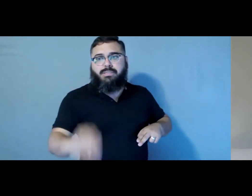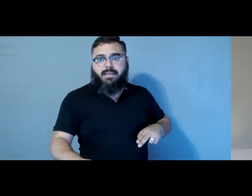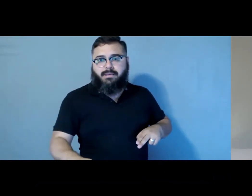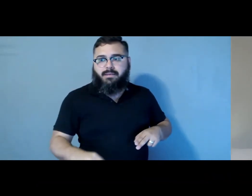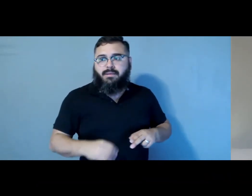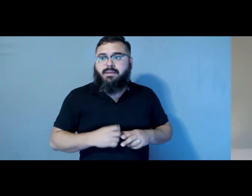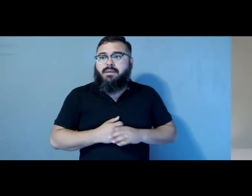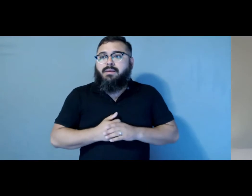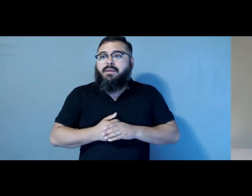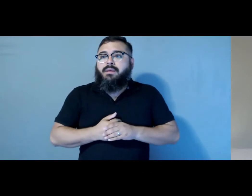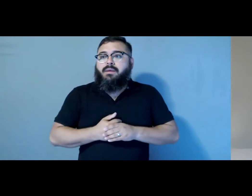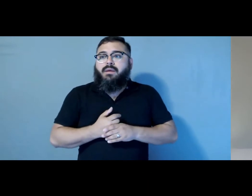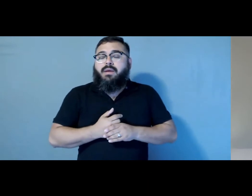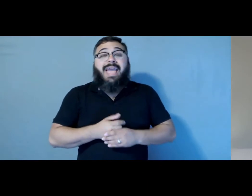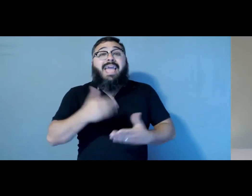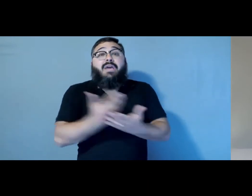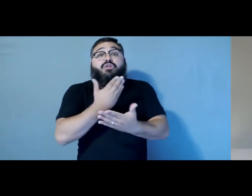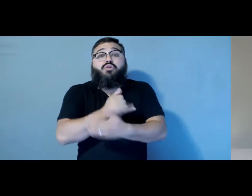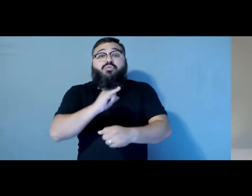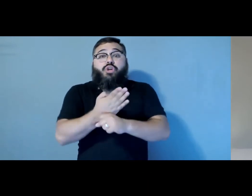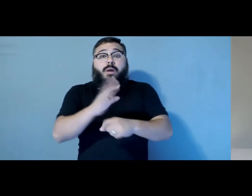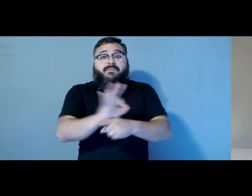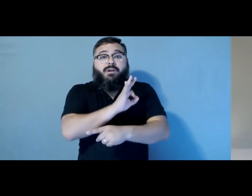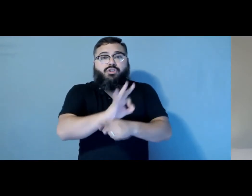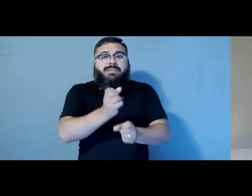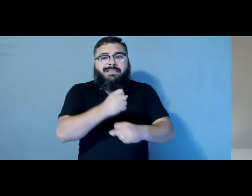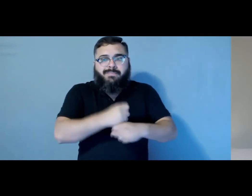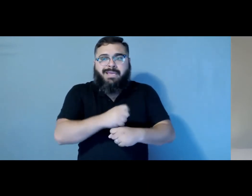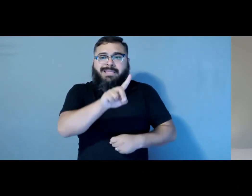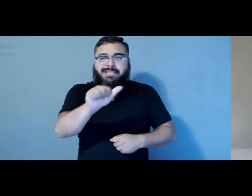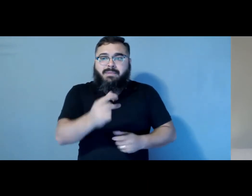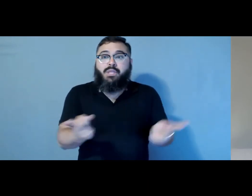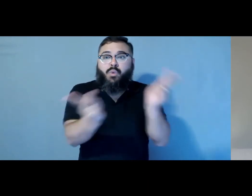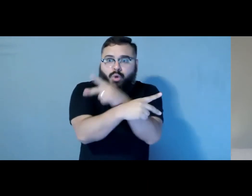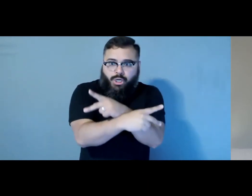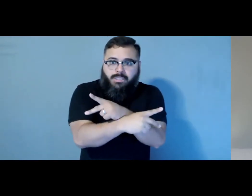And the new job functions made the disability worse and eventually they were terminated